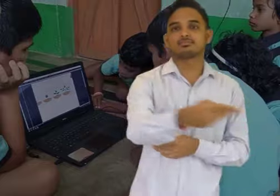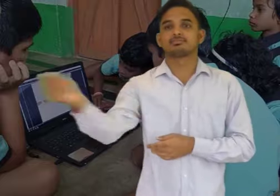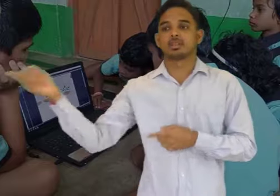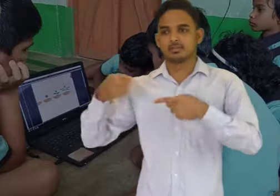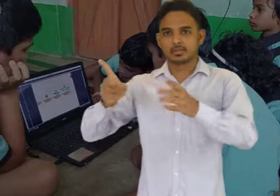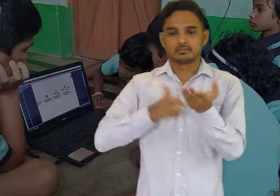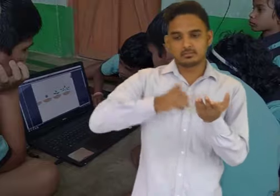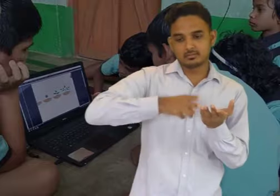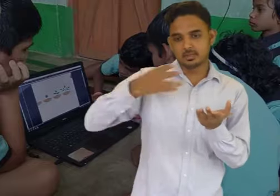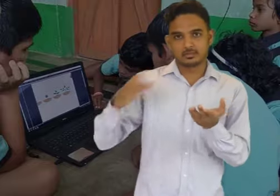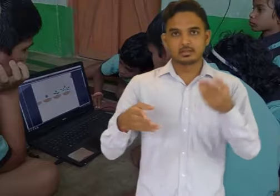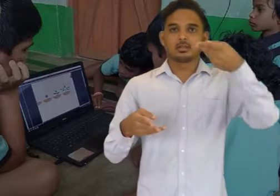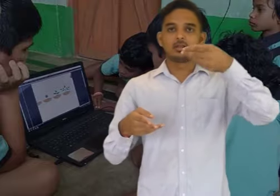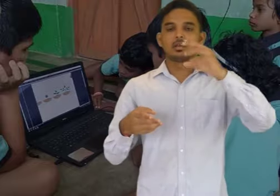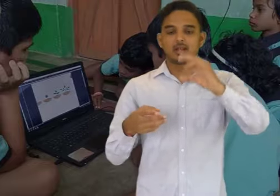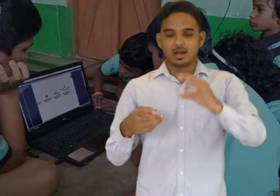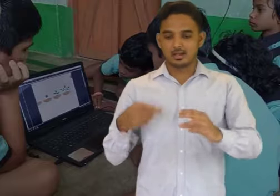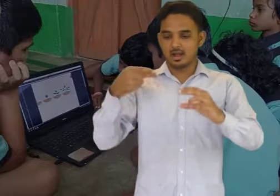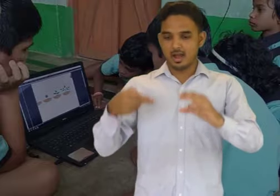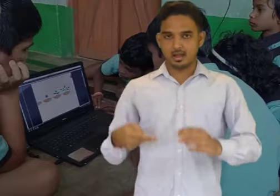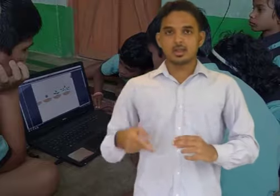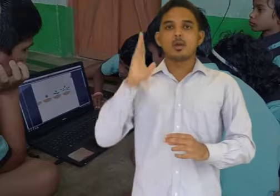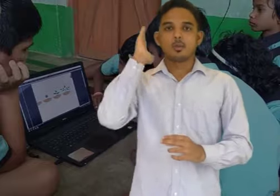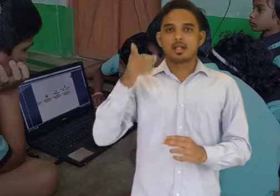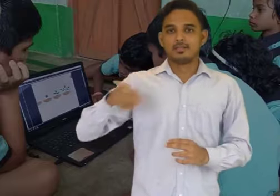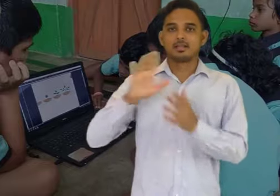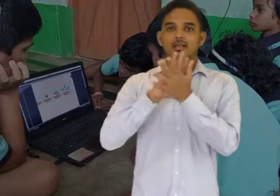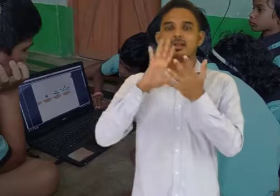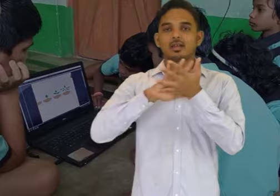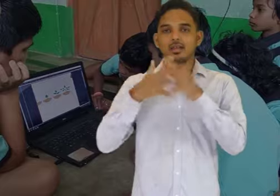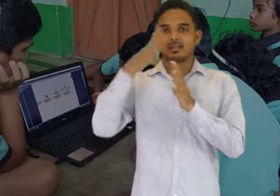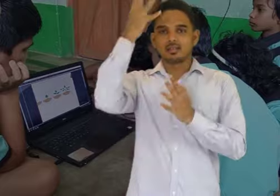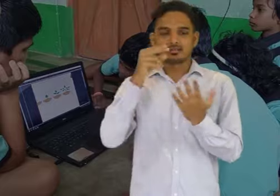can be arranged in a tabular form or nemes word